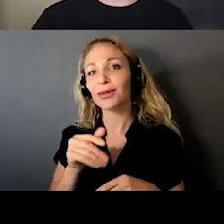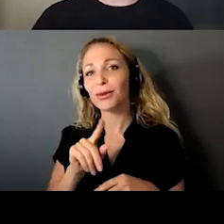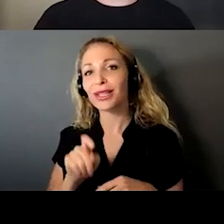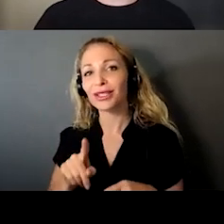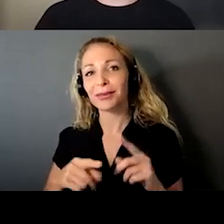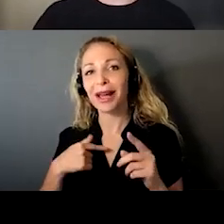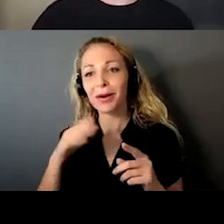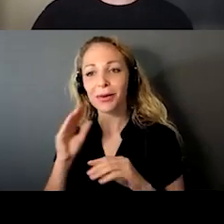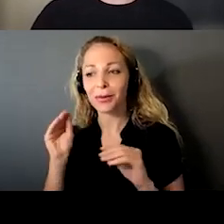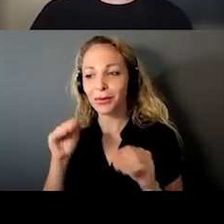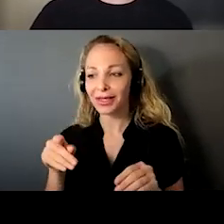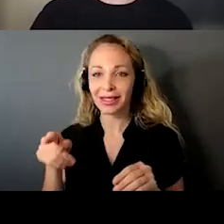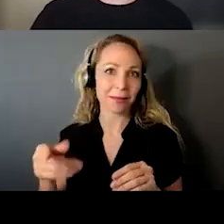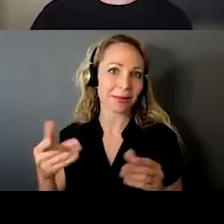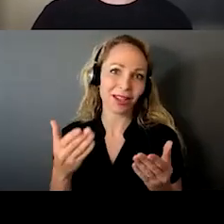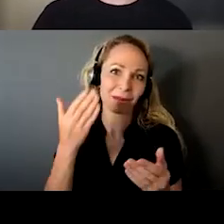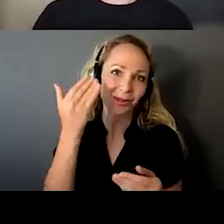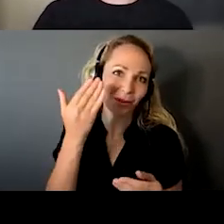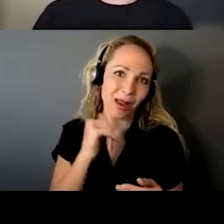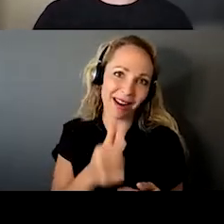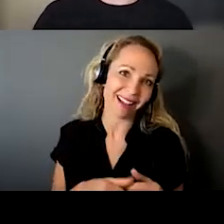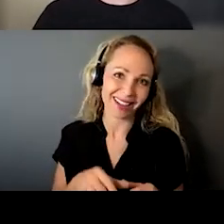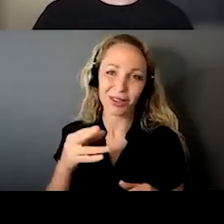CHRIS RILEY ASKED SEVERAL QUESTIONS, START FROM THE TOP.